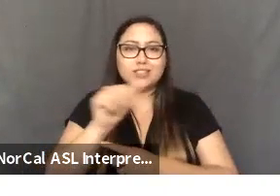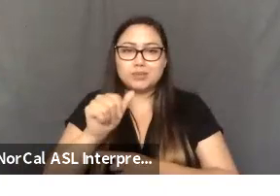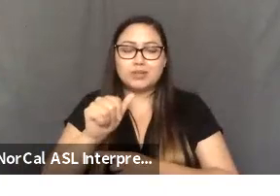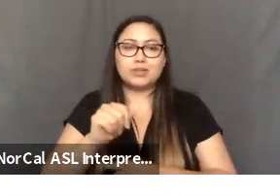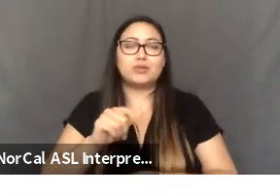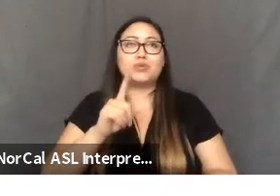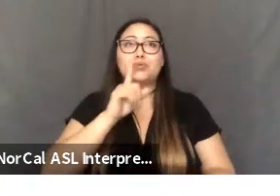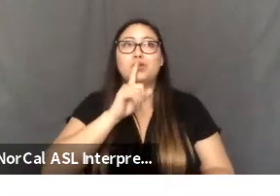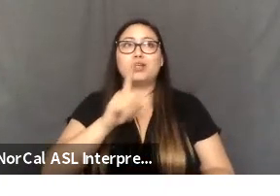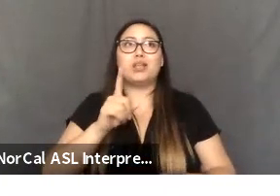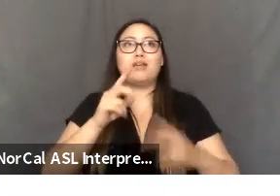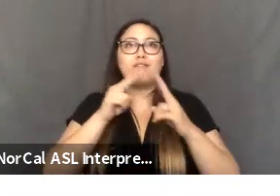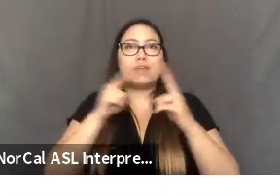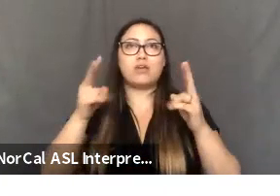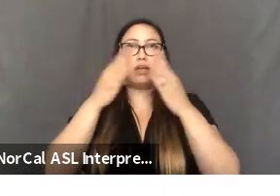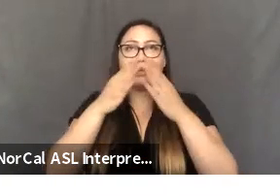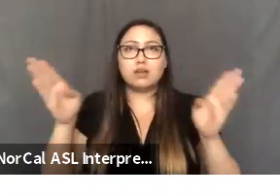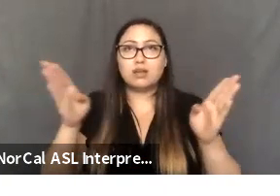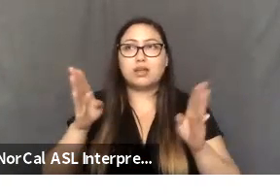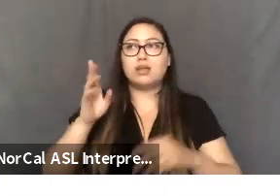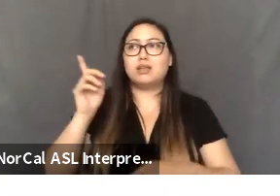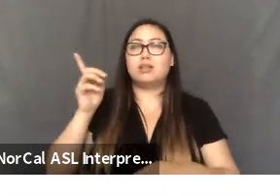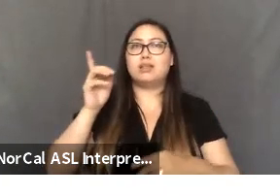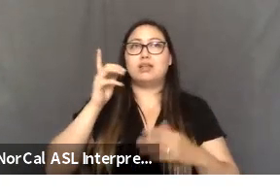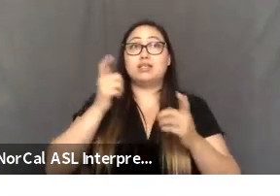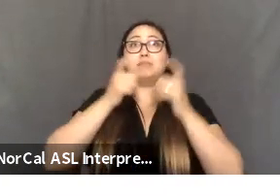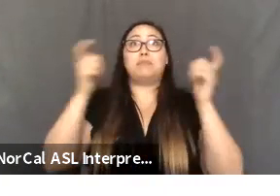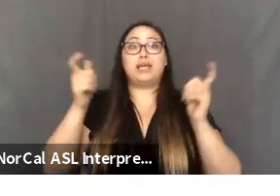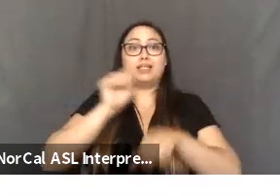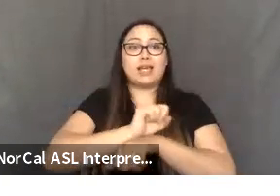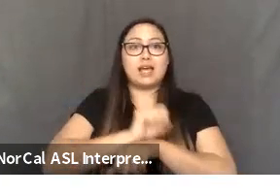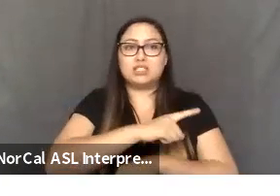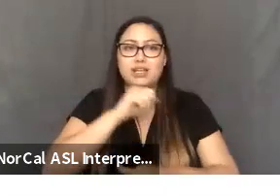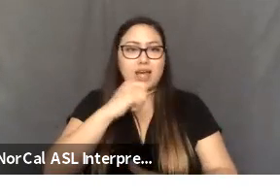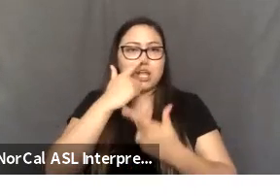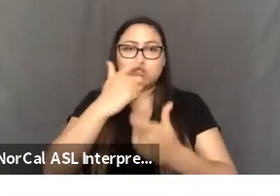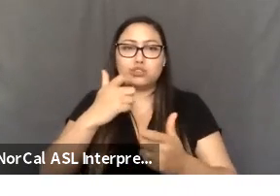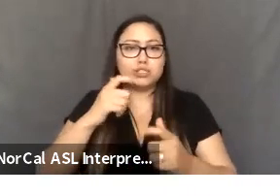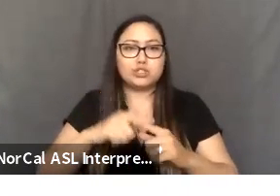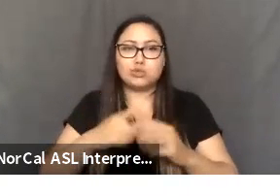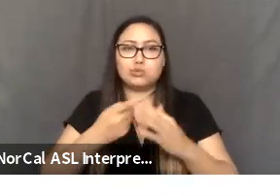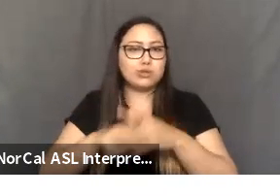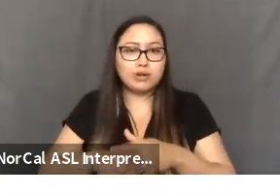they're not even interested in taking it on..." And another participant reported, "It should be